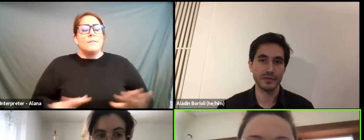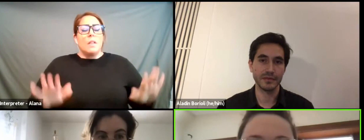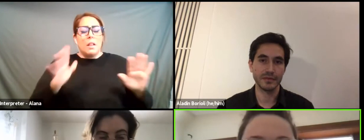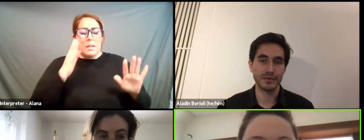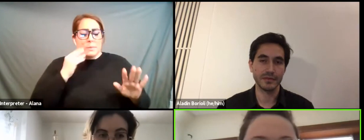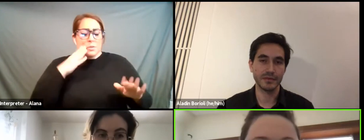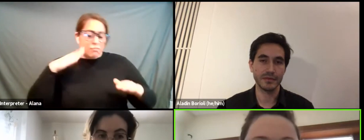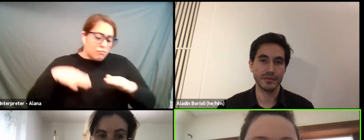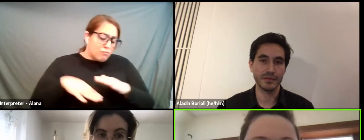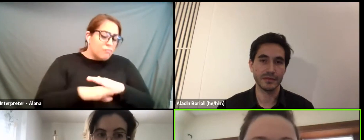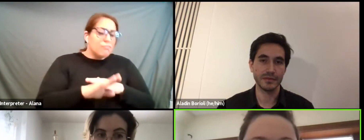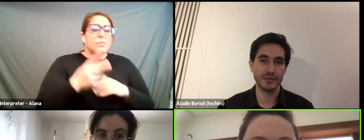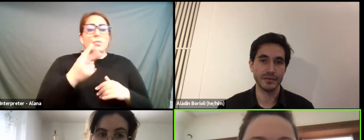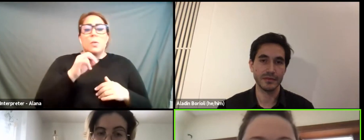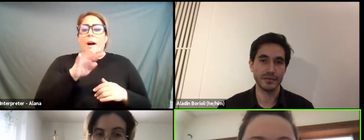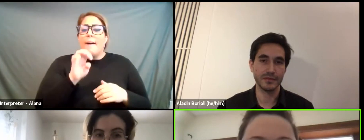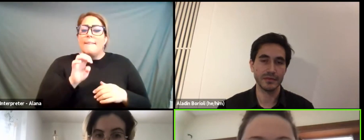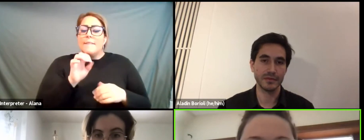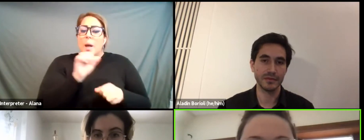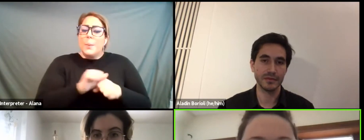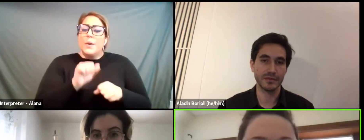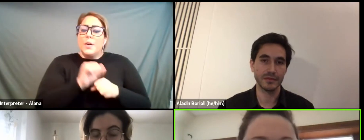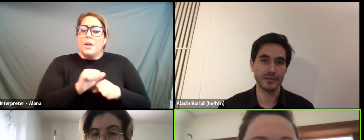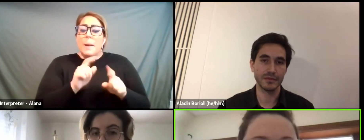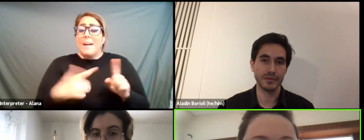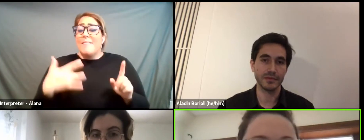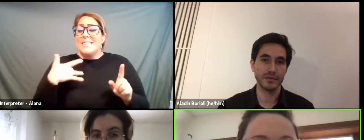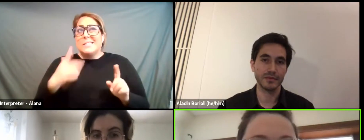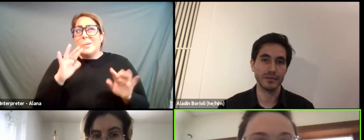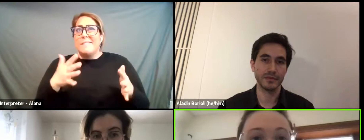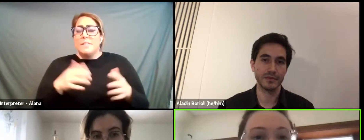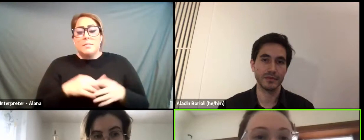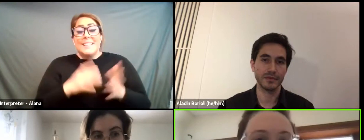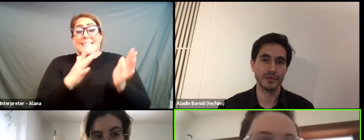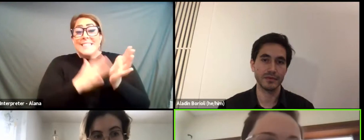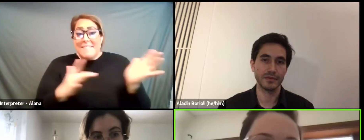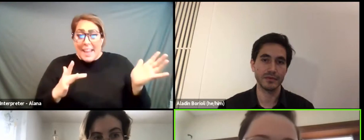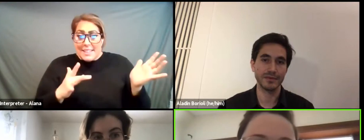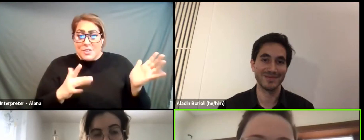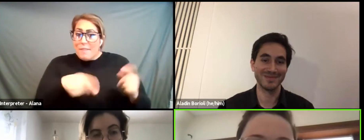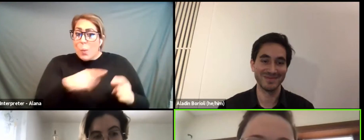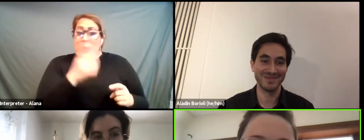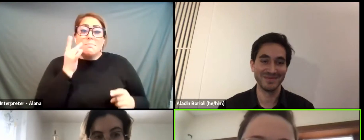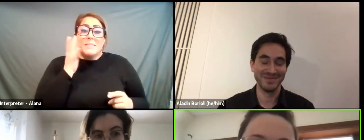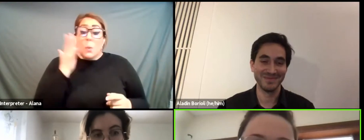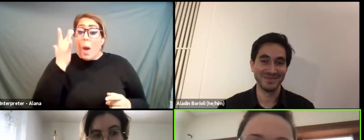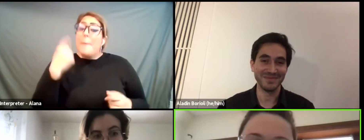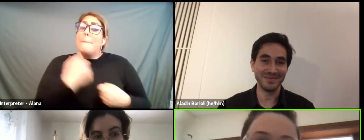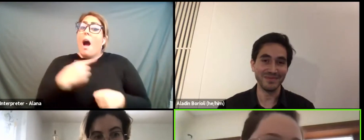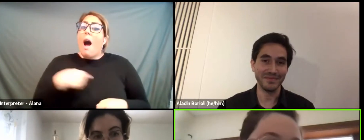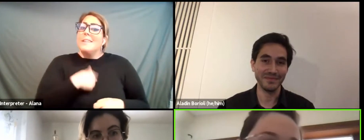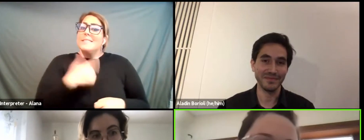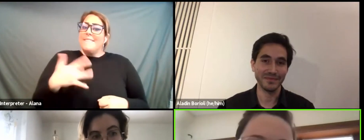think there's a tendency to kind of take advantage of how it makes us feel and to do it too often.